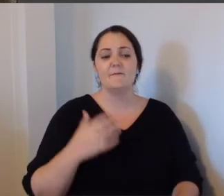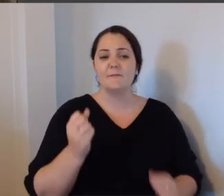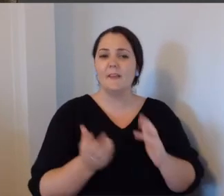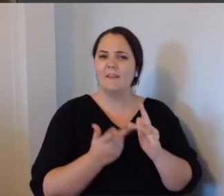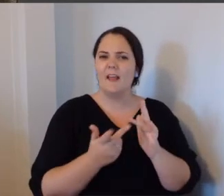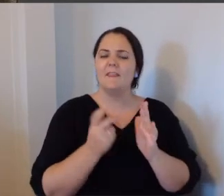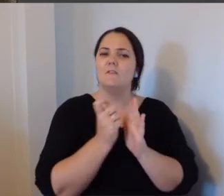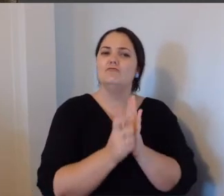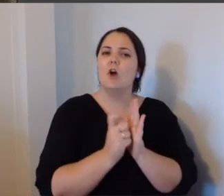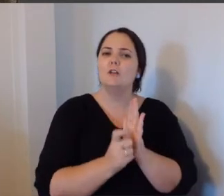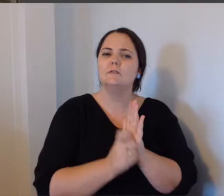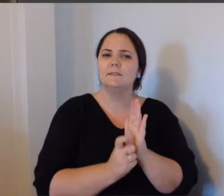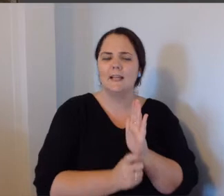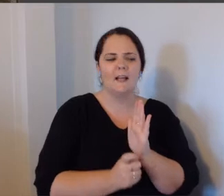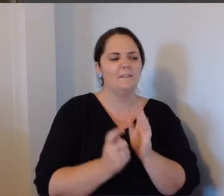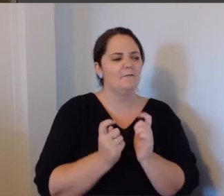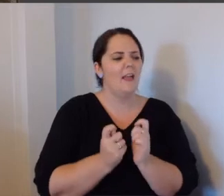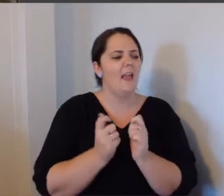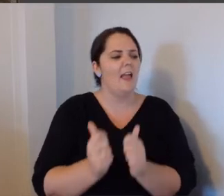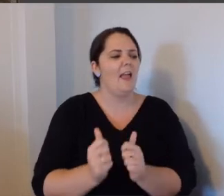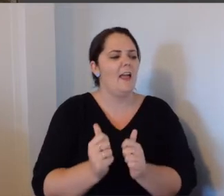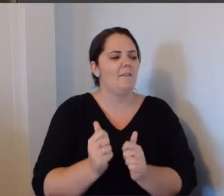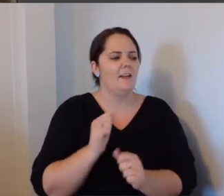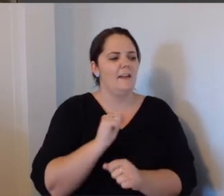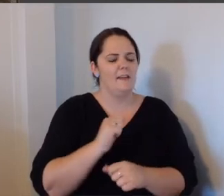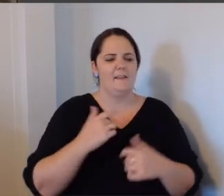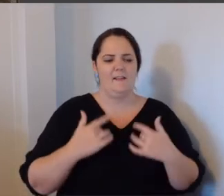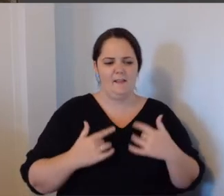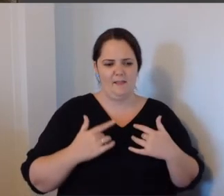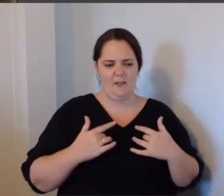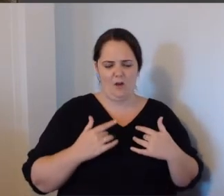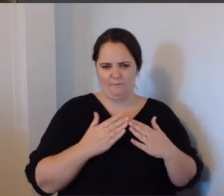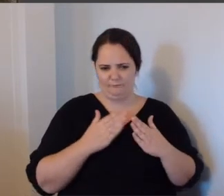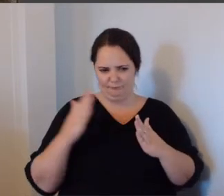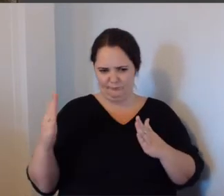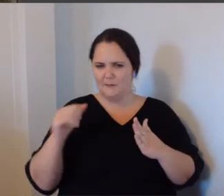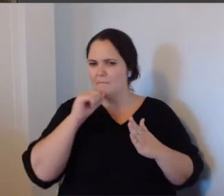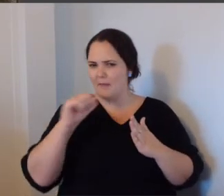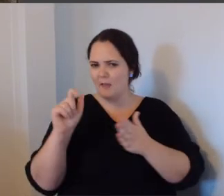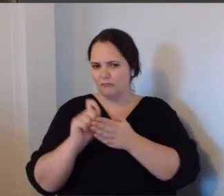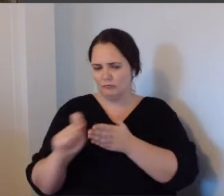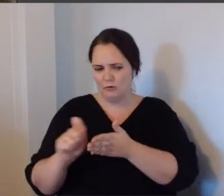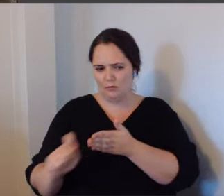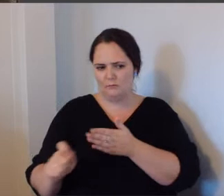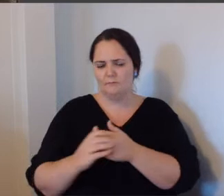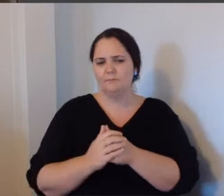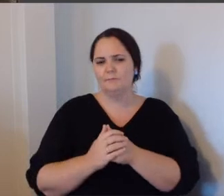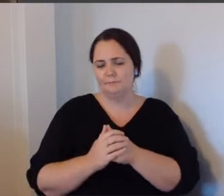death, he wrote quote, 'Driven by his peculiar temperament Caravaggio gave himself up to